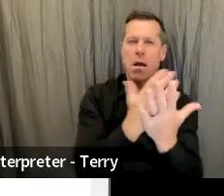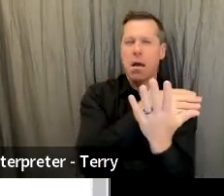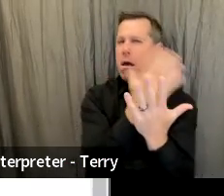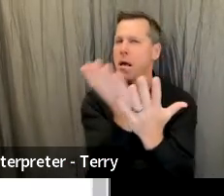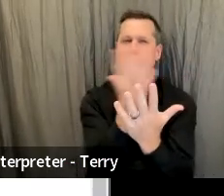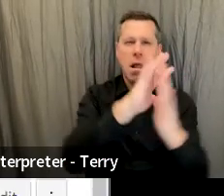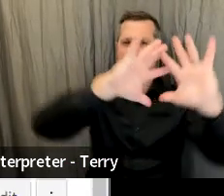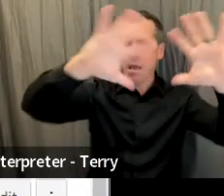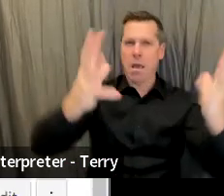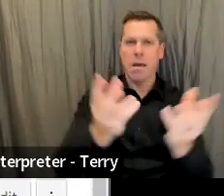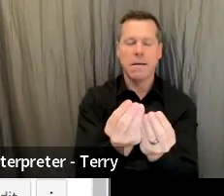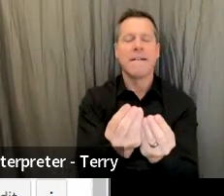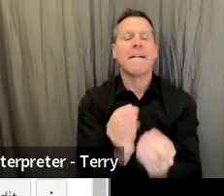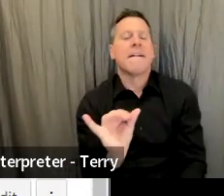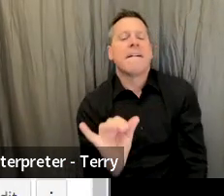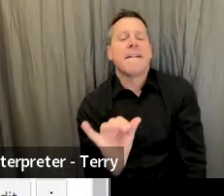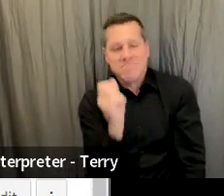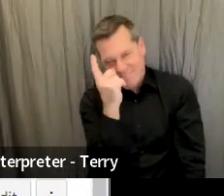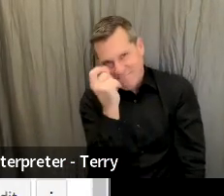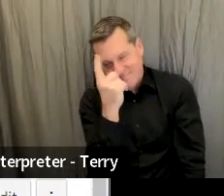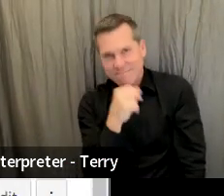to consideration also things like our